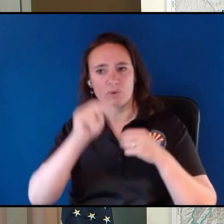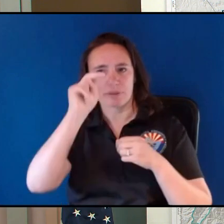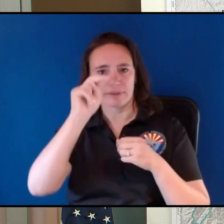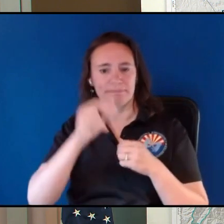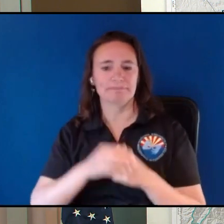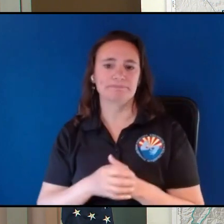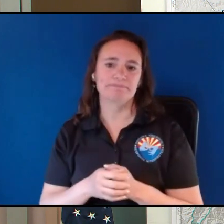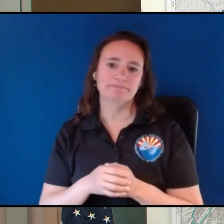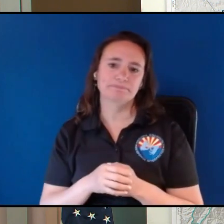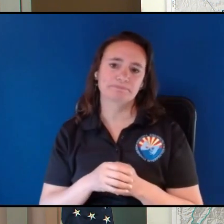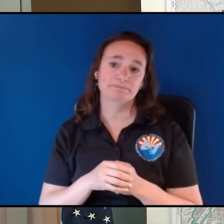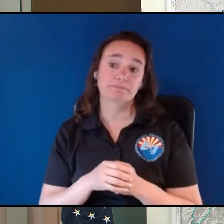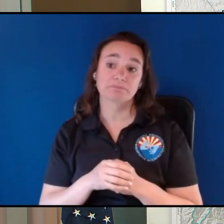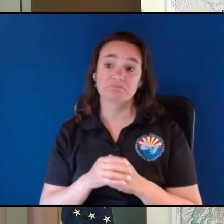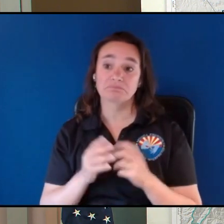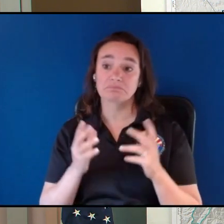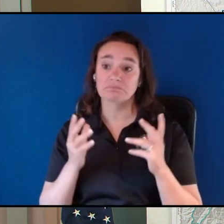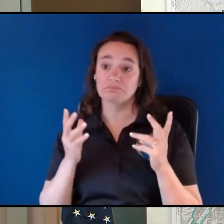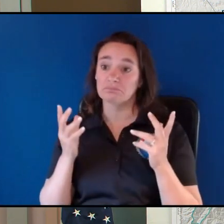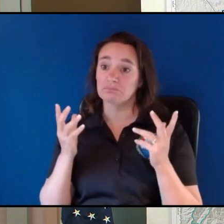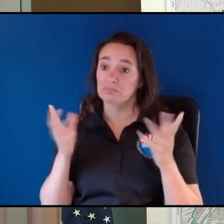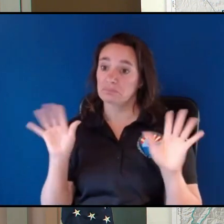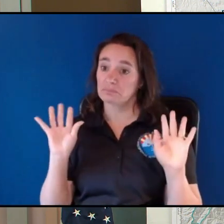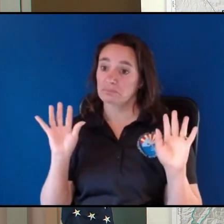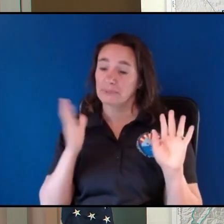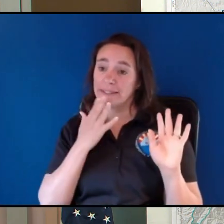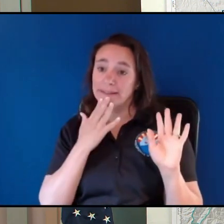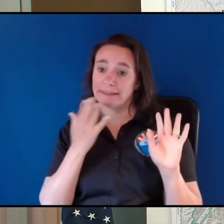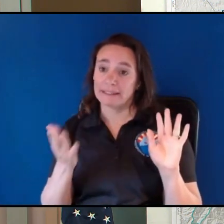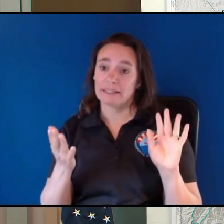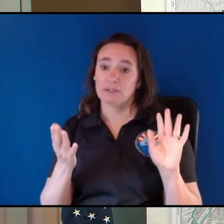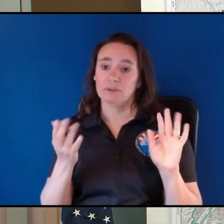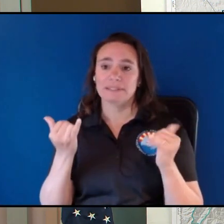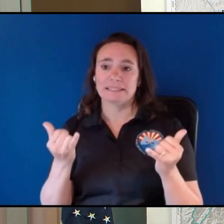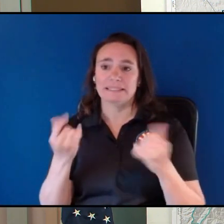With that, thank you. Today is my last day, I actually get to